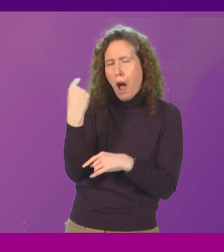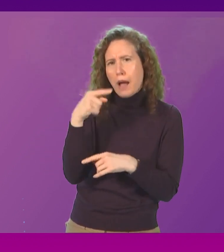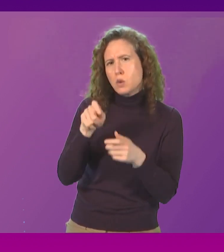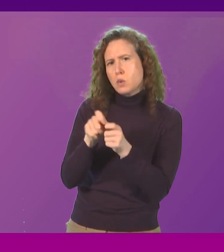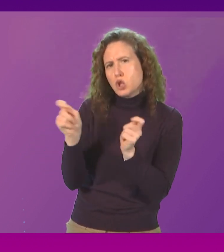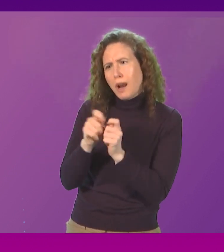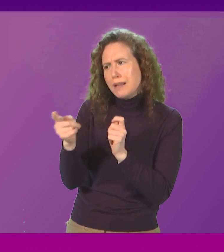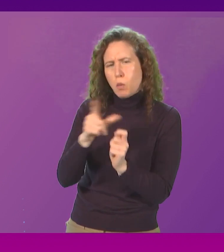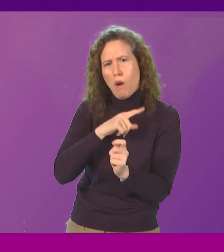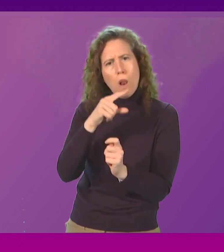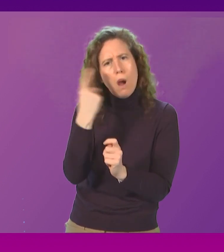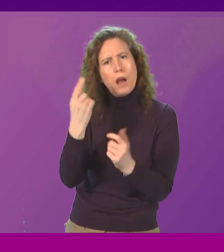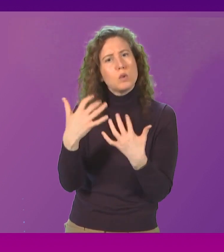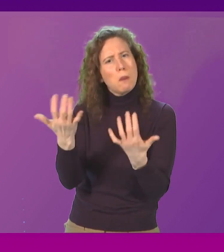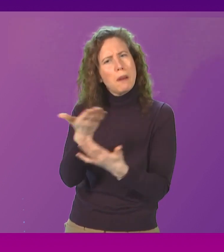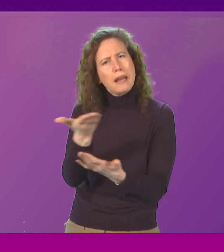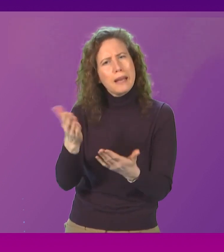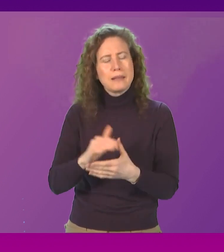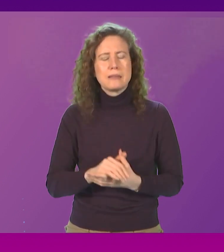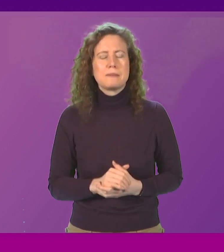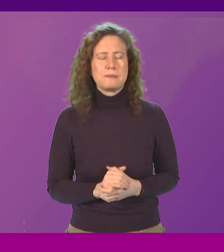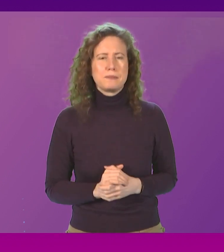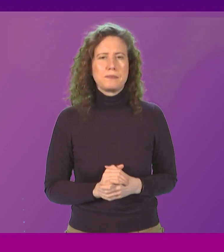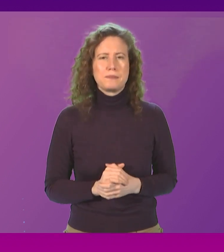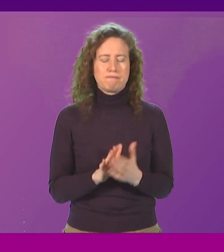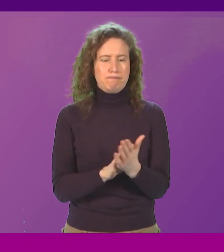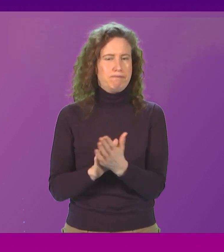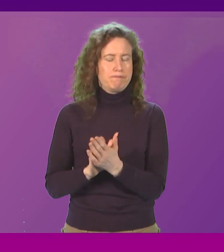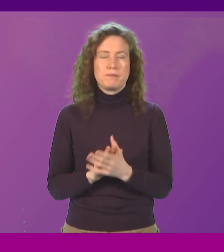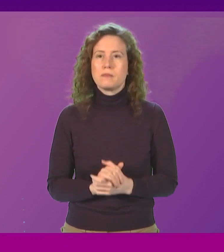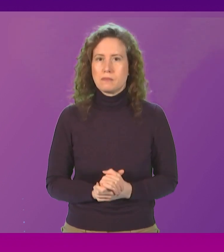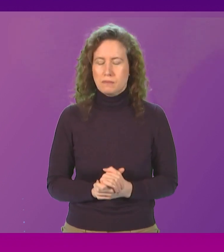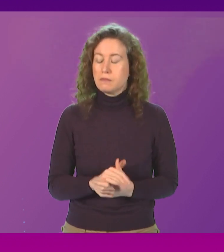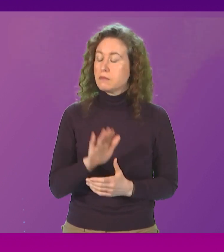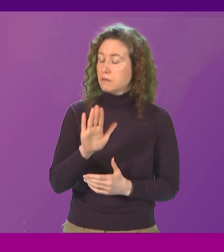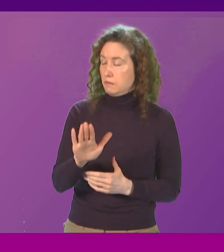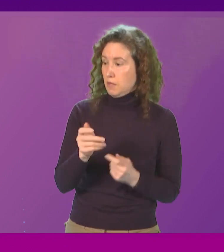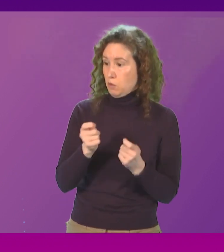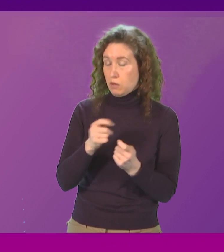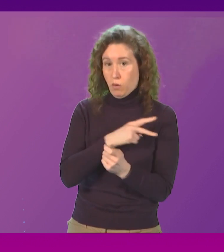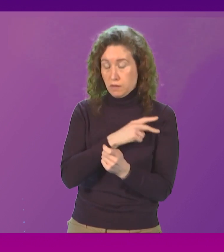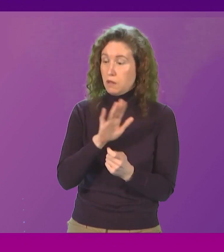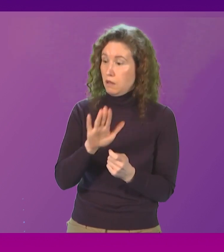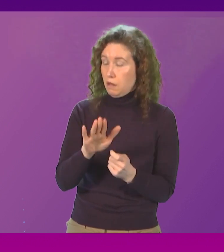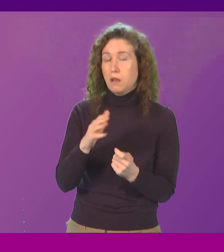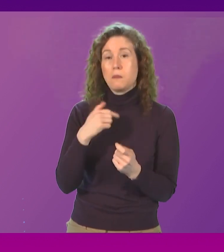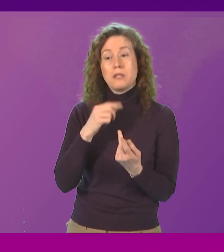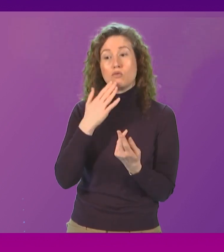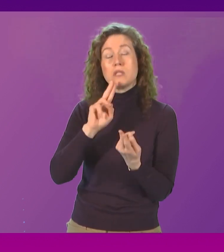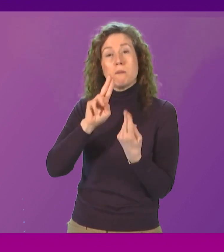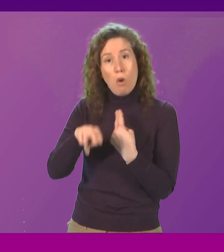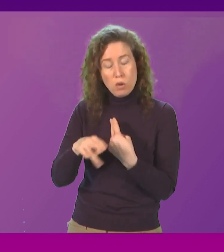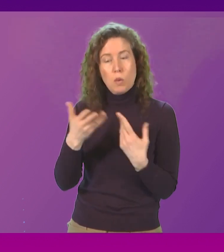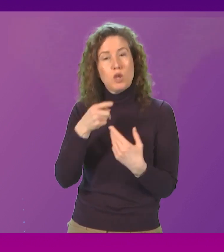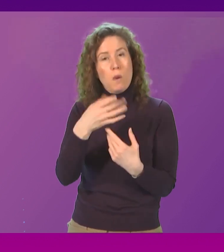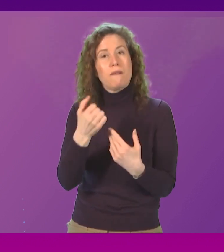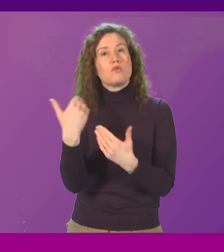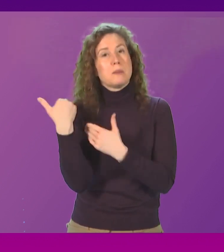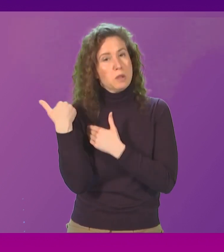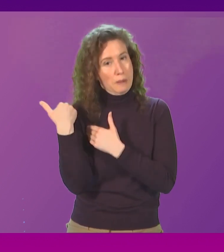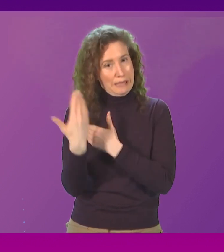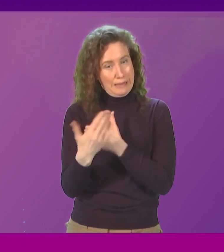On matters for which the Government has general responsibility, First Minister.